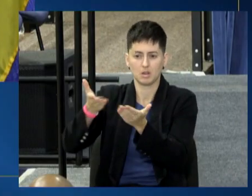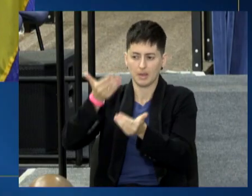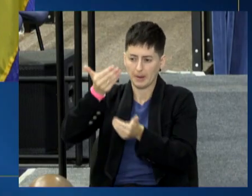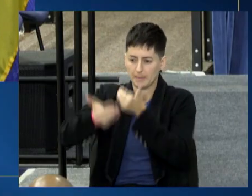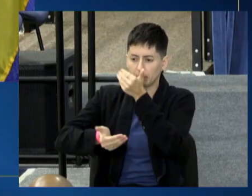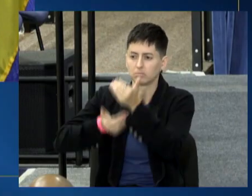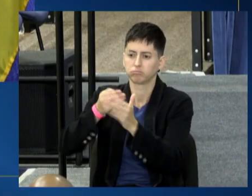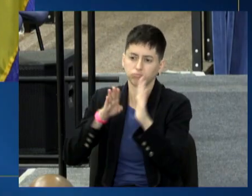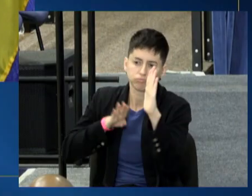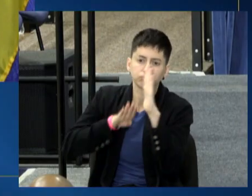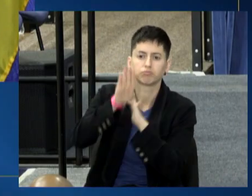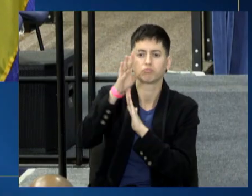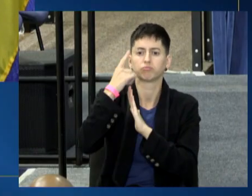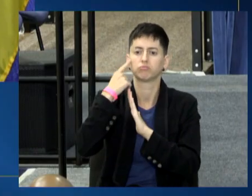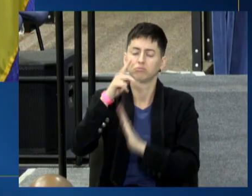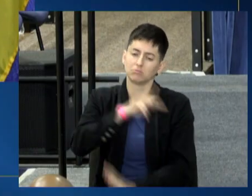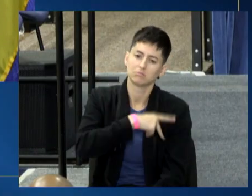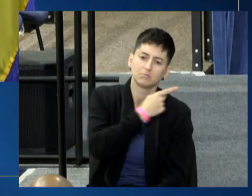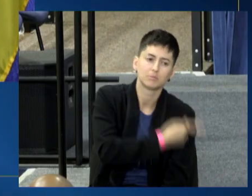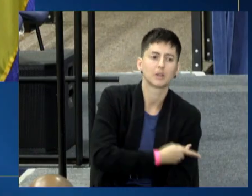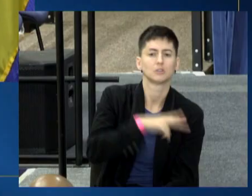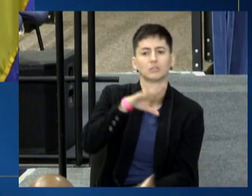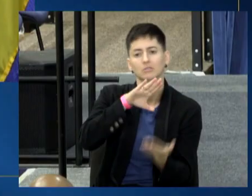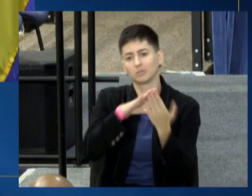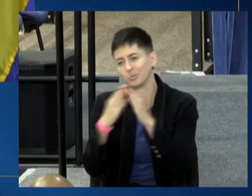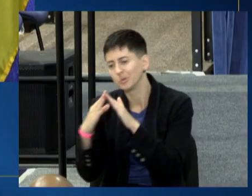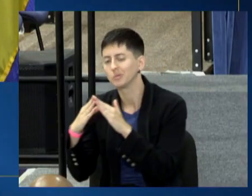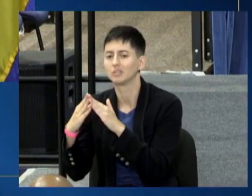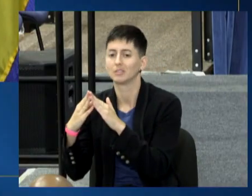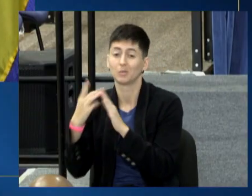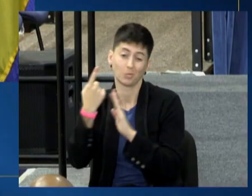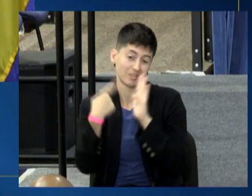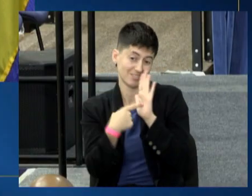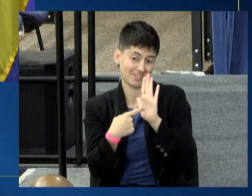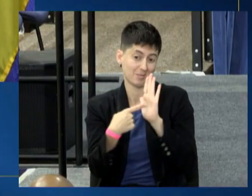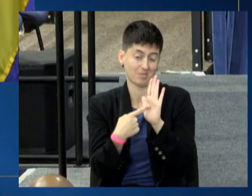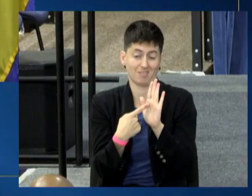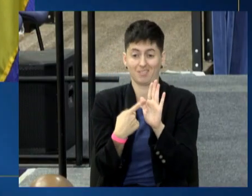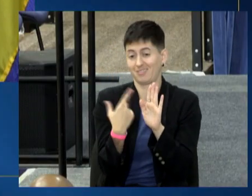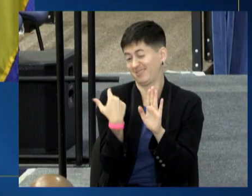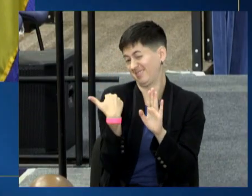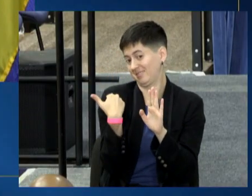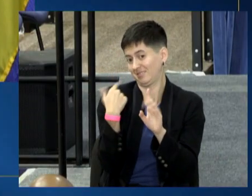and I'll just give you a couple. The President's announcement in New Orleans last month of $150